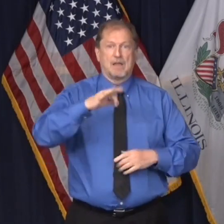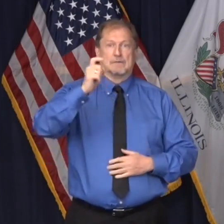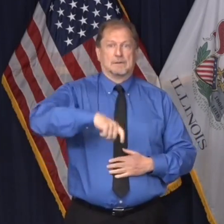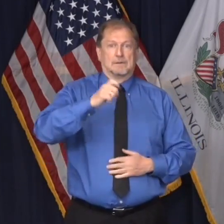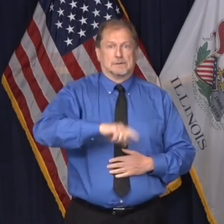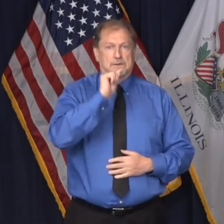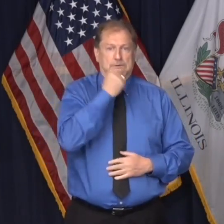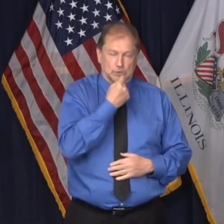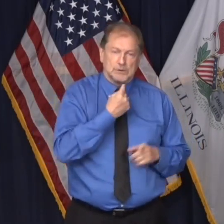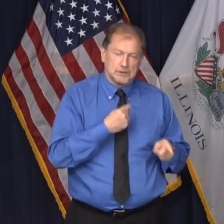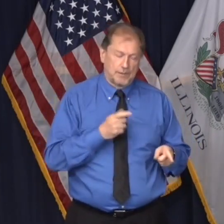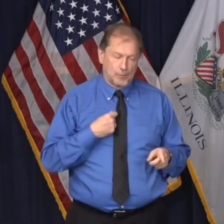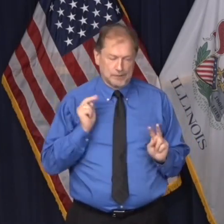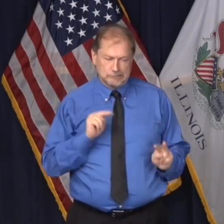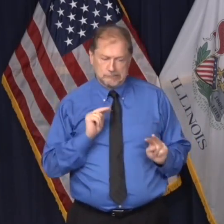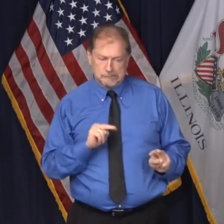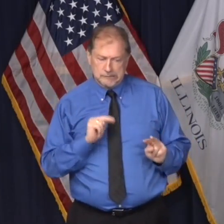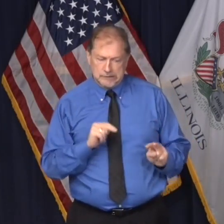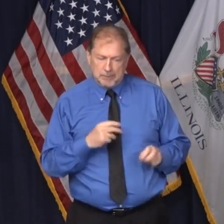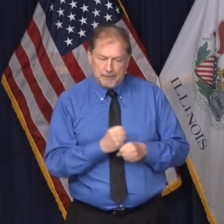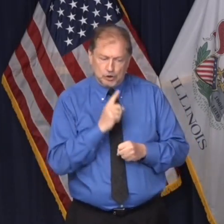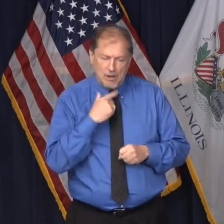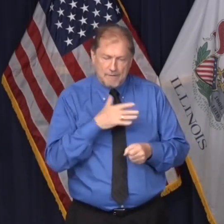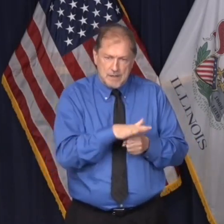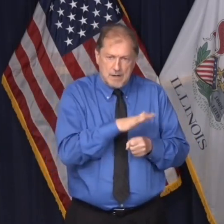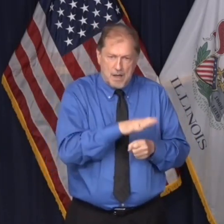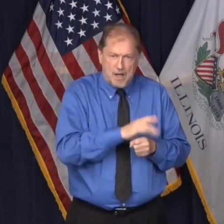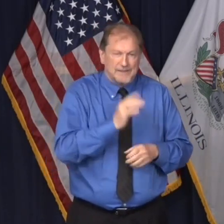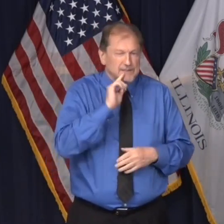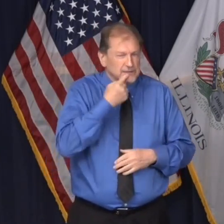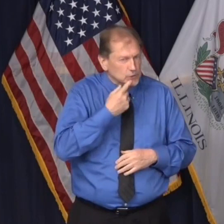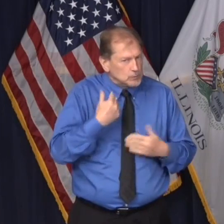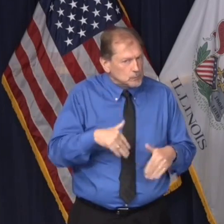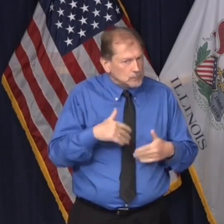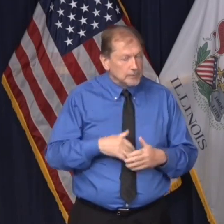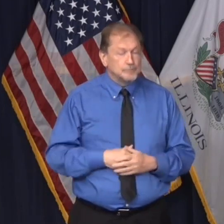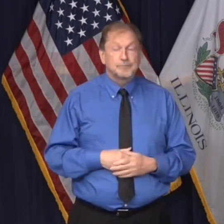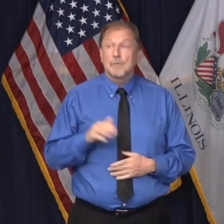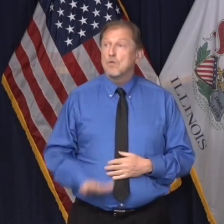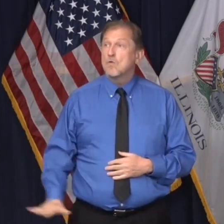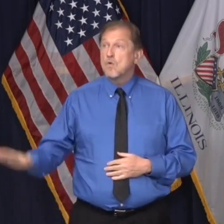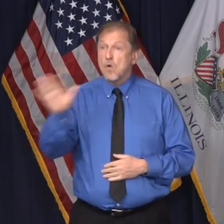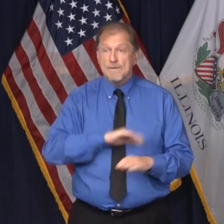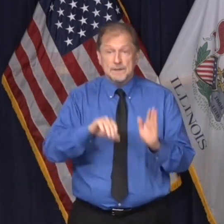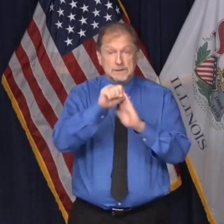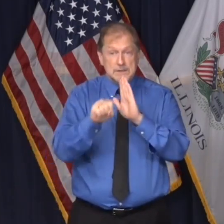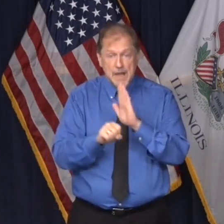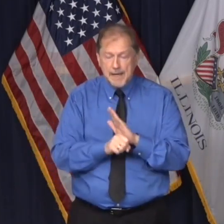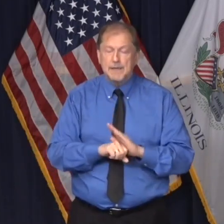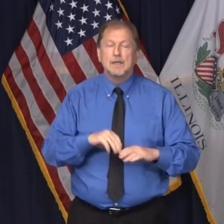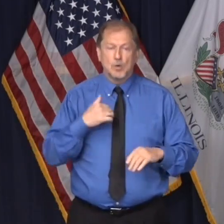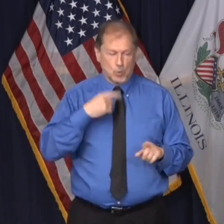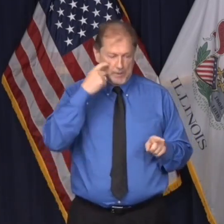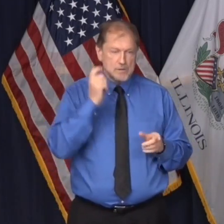INTUBATED AND IT IS NO DOCTOR'S FIRST CHOICE. THAT SAID, WE CONTINUE TO KEEP OUR EYE TRAINED ON THE NUMBER OF ILLINOISANS WITH COVID-19 WHO